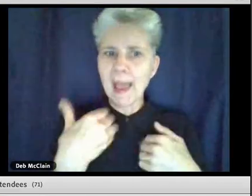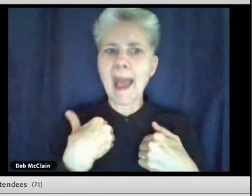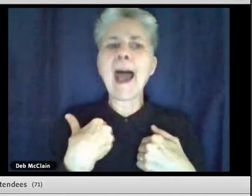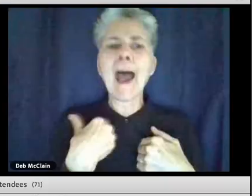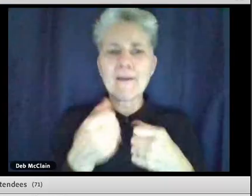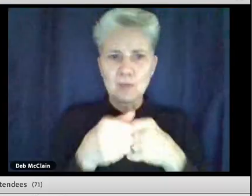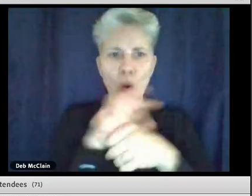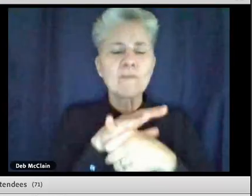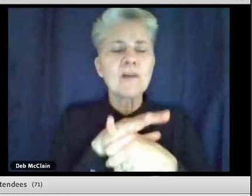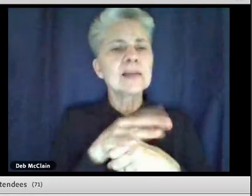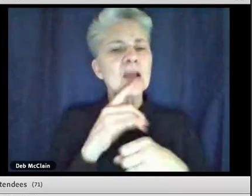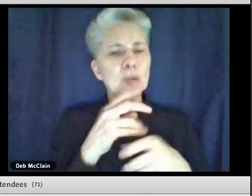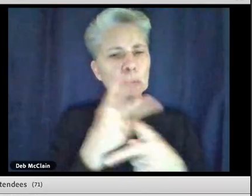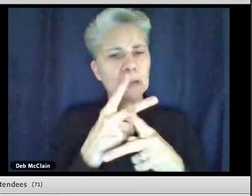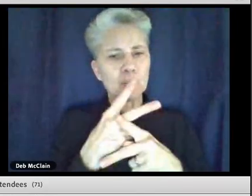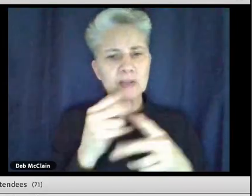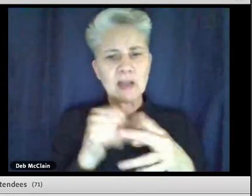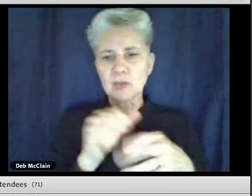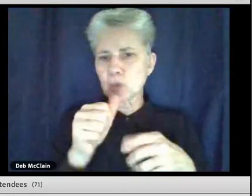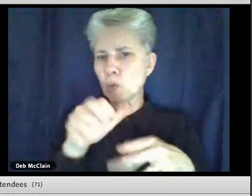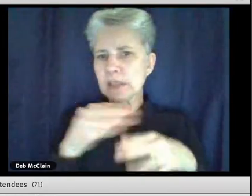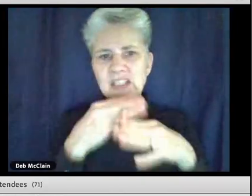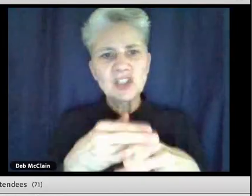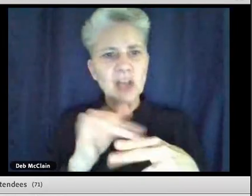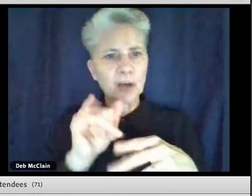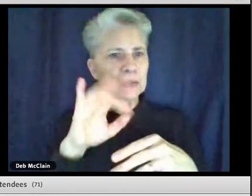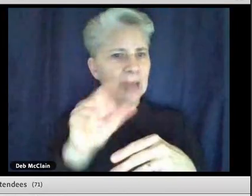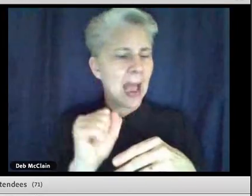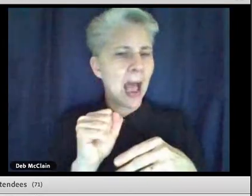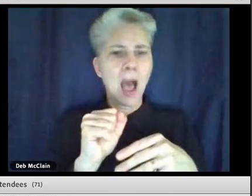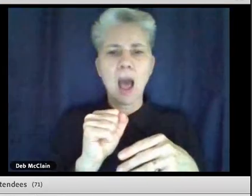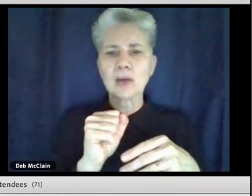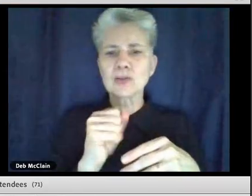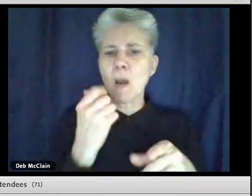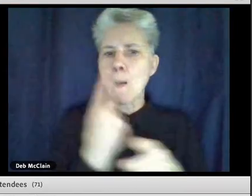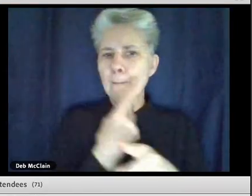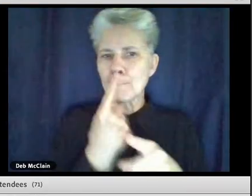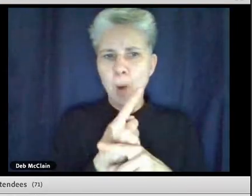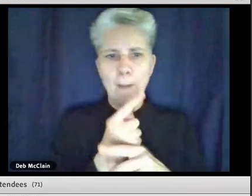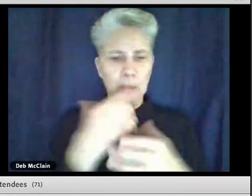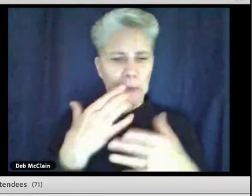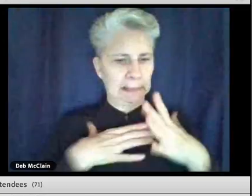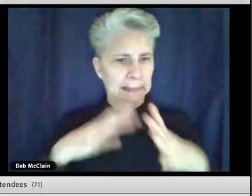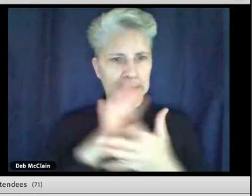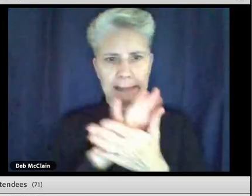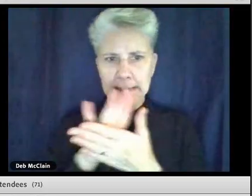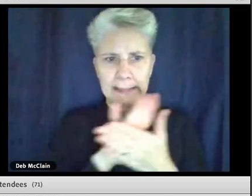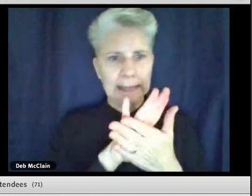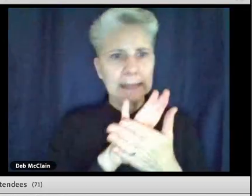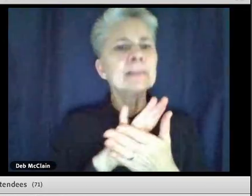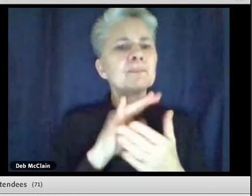and you don't, you know, don't share towels. You perform proper hygiene. You don't want to make anybody else sick.